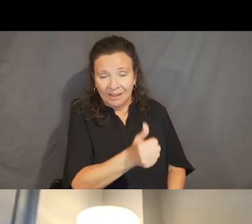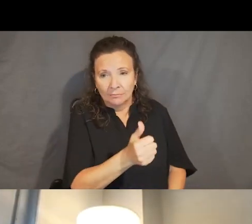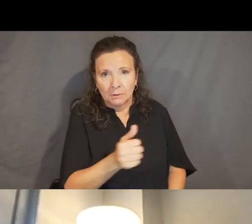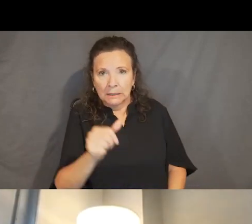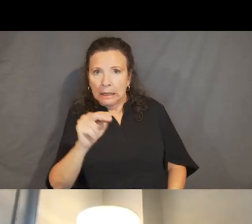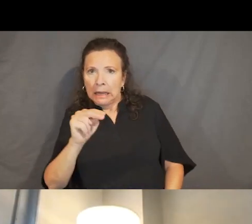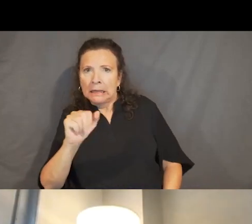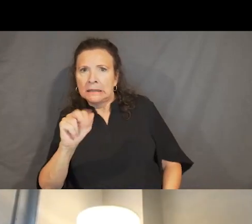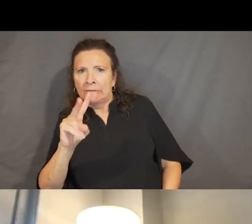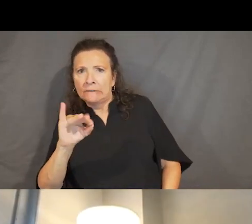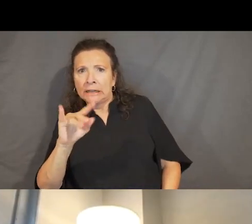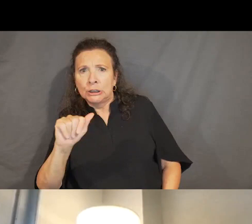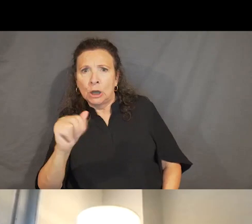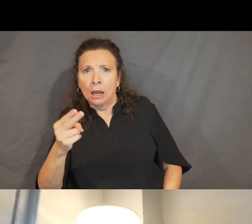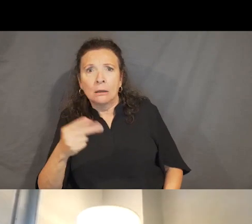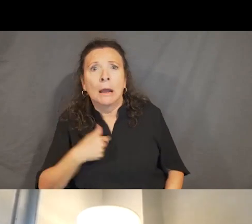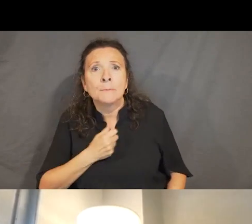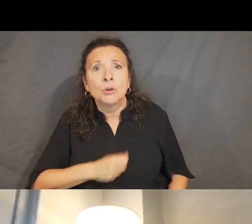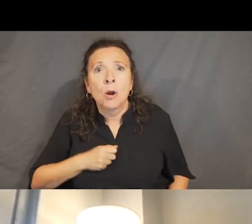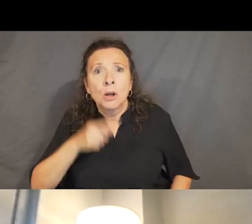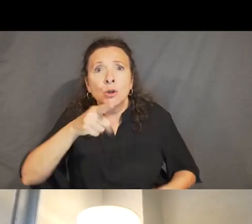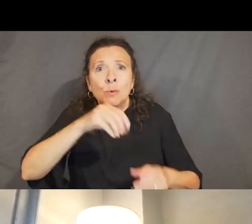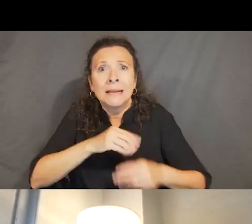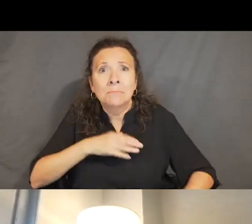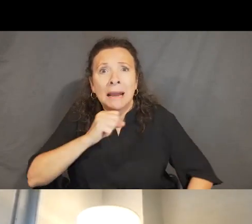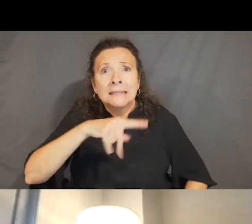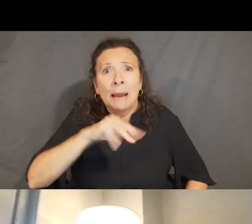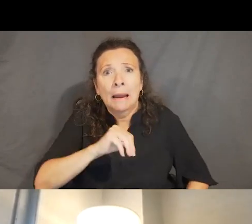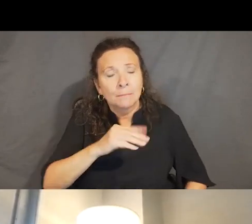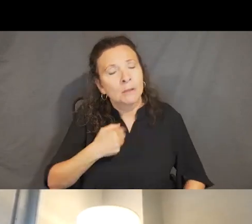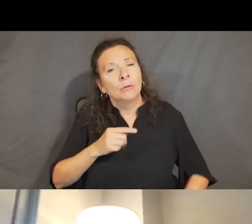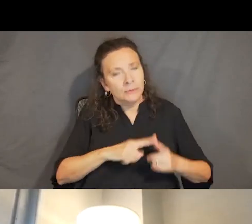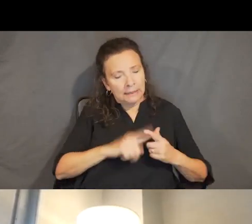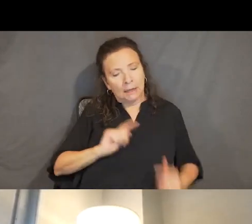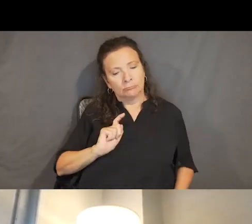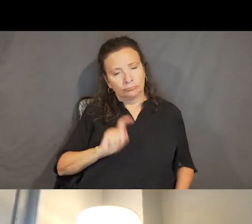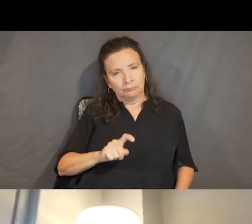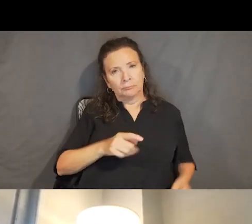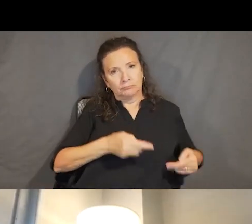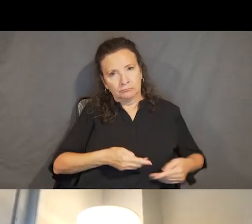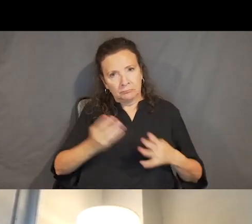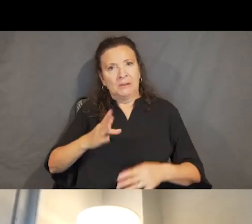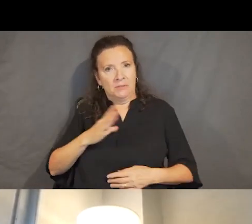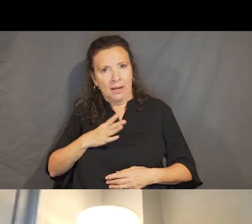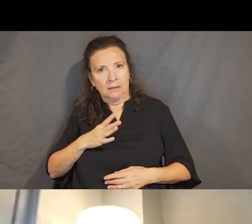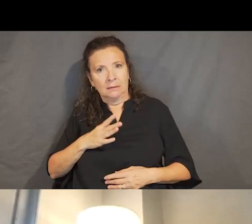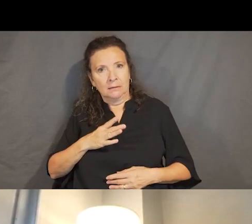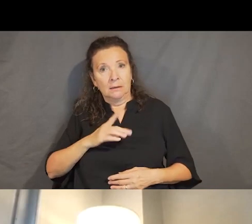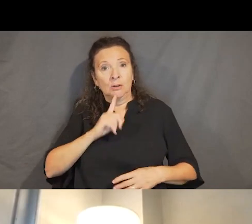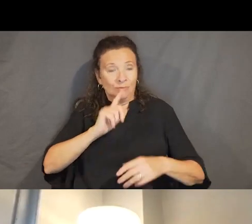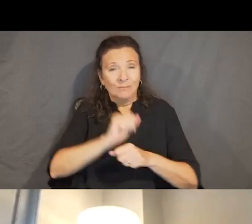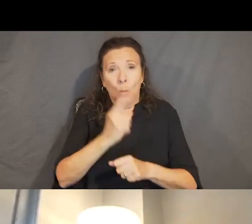you ended up in my spam. And so I had to go in. I found a real email that fell into spam and I undid